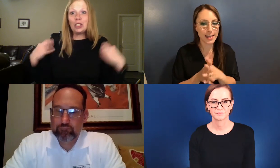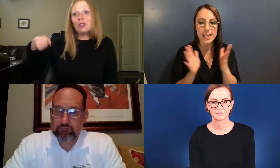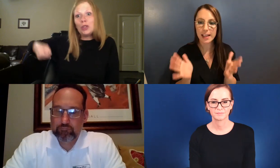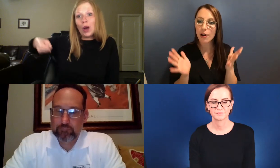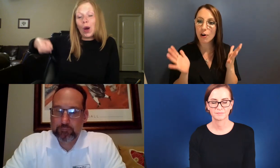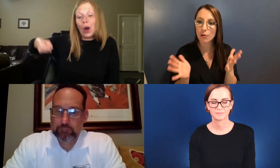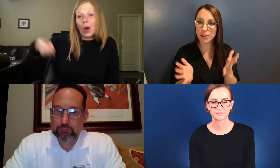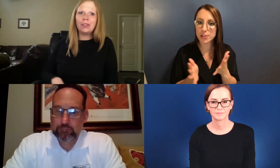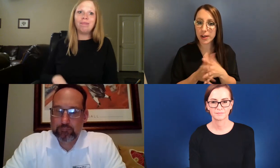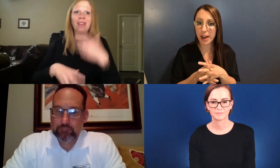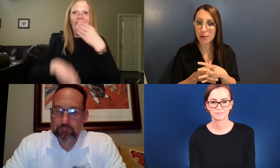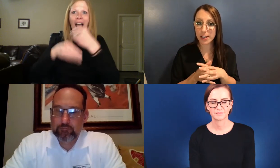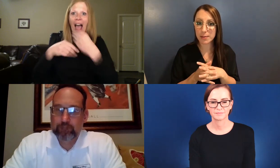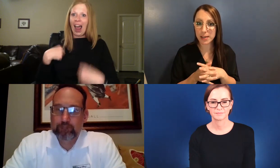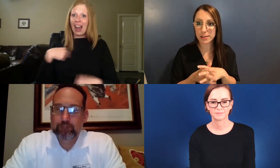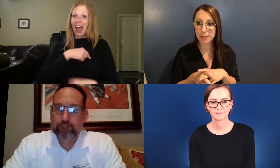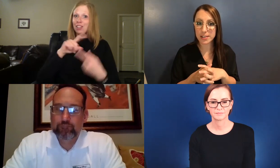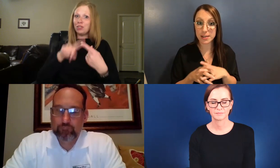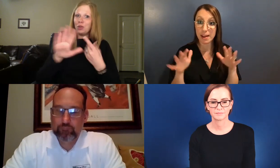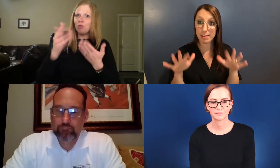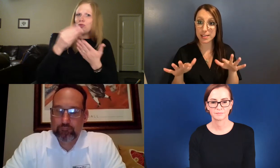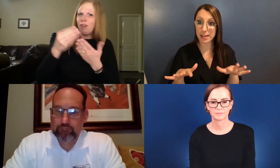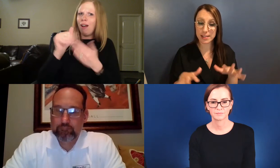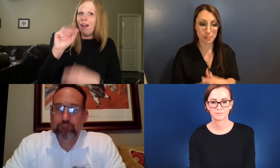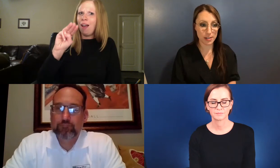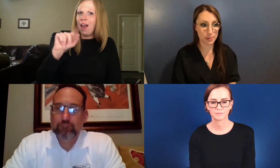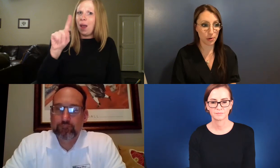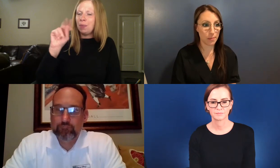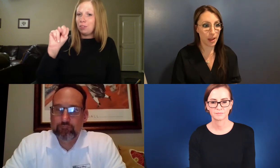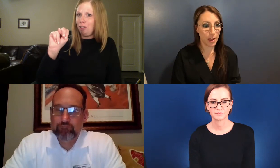things like that all really do count and they make a difference and make things like this possible.